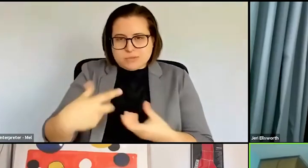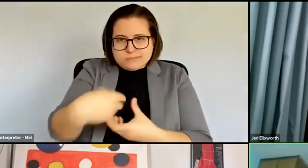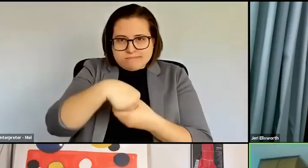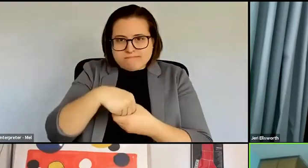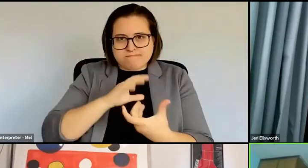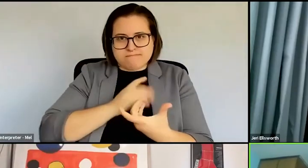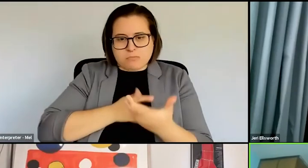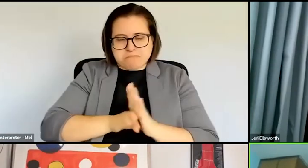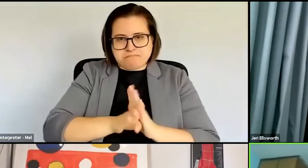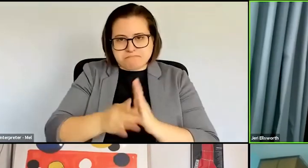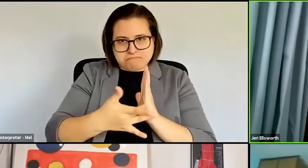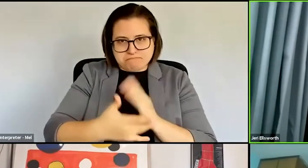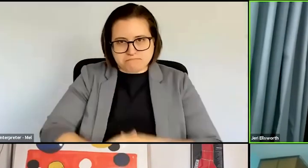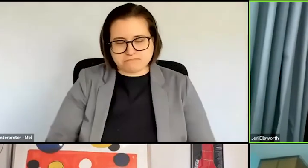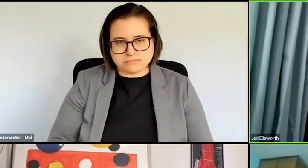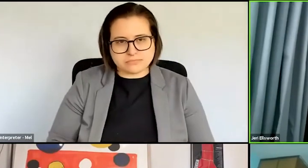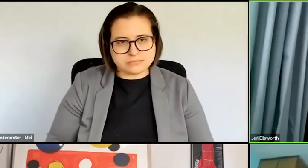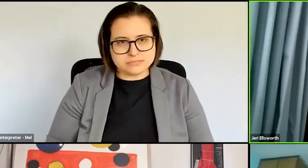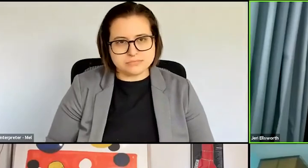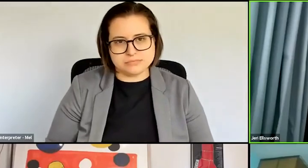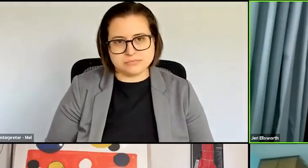Yeah it brings me back to you know,